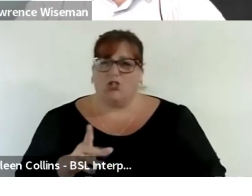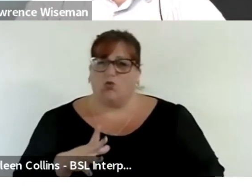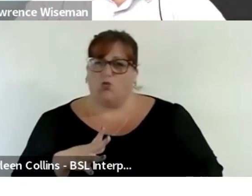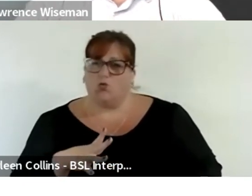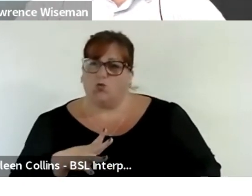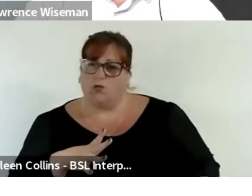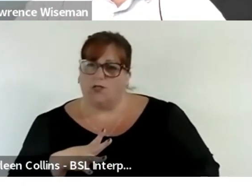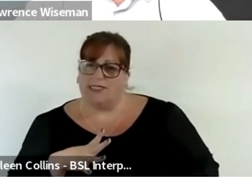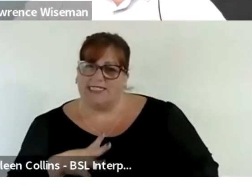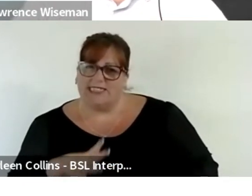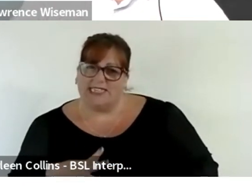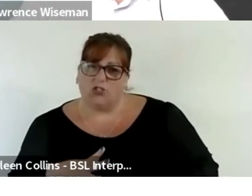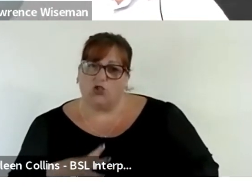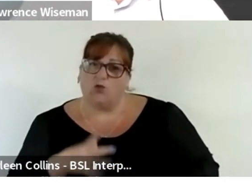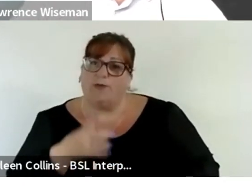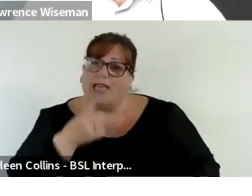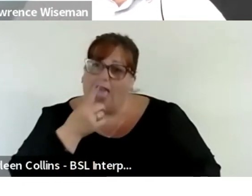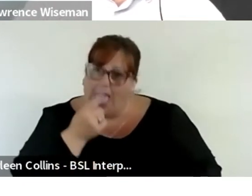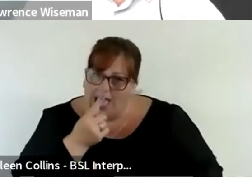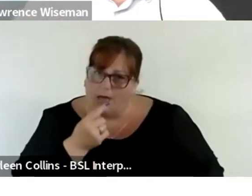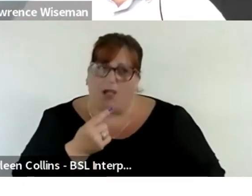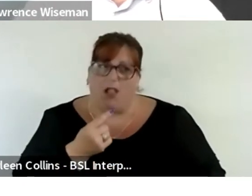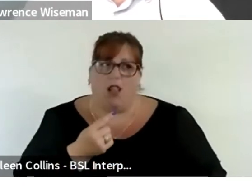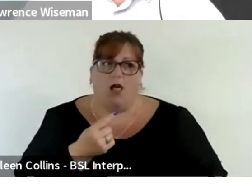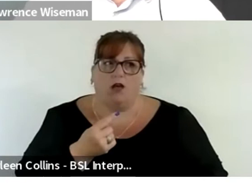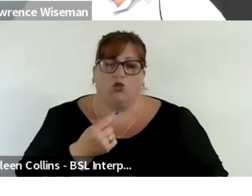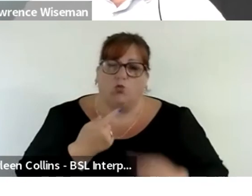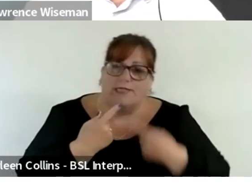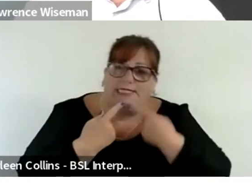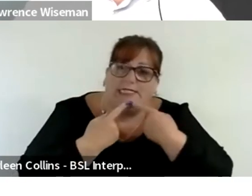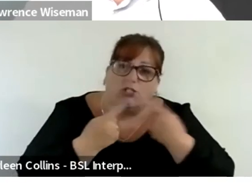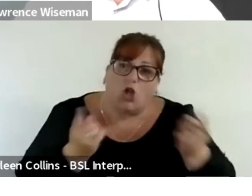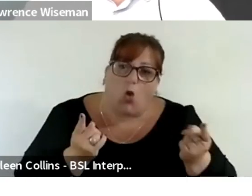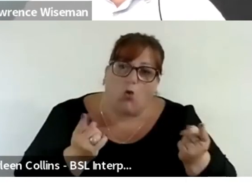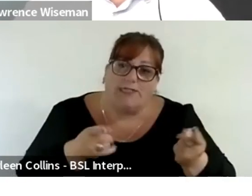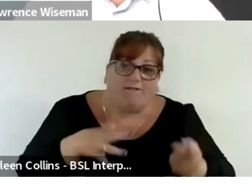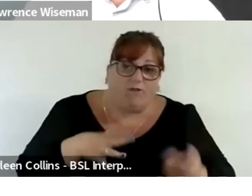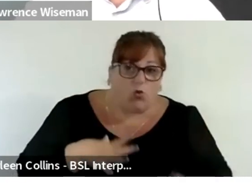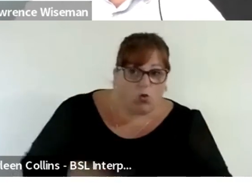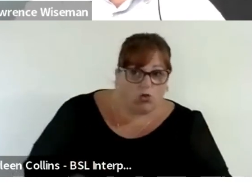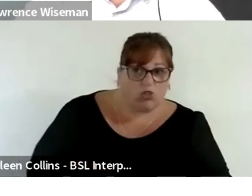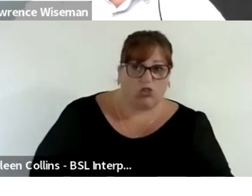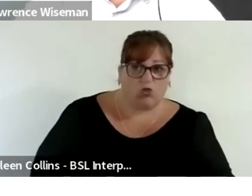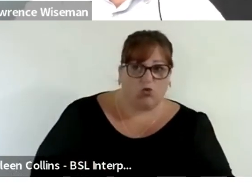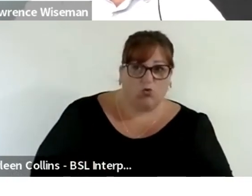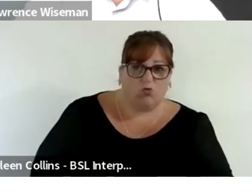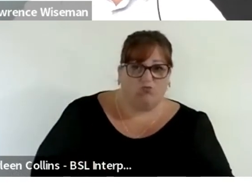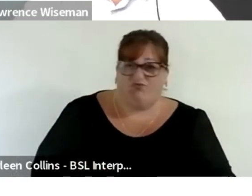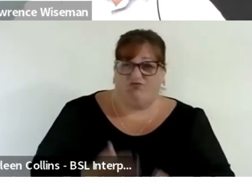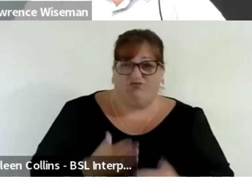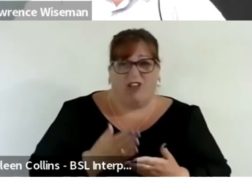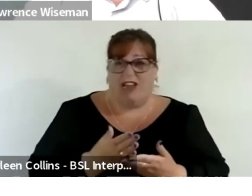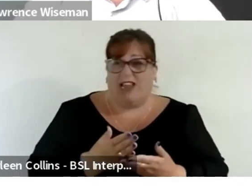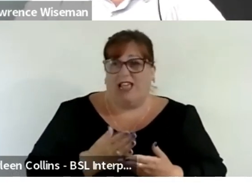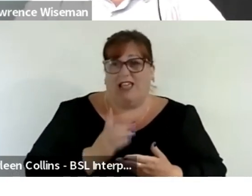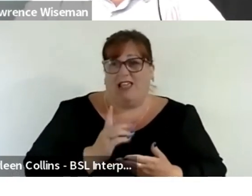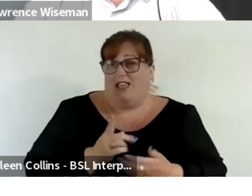open about it. That is probably the best advice I can offer, which is - put yourself into